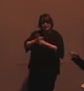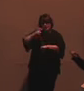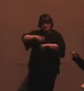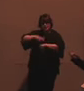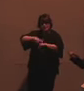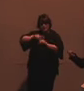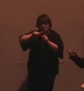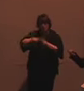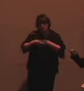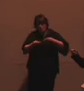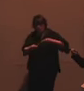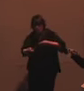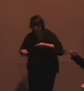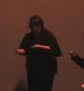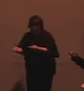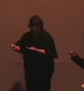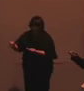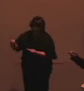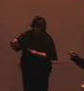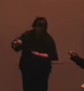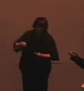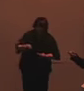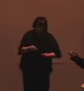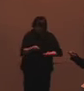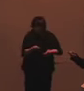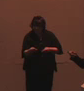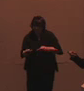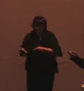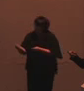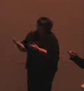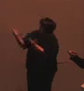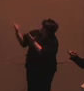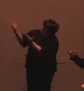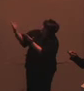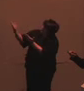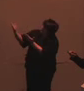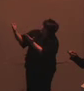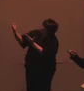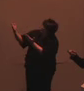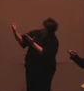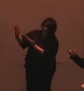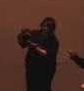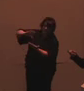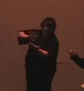Which kind of times? Here, notes.